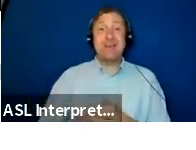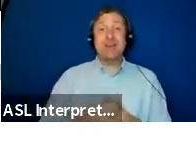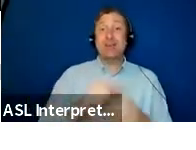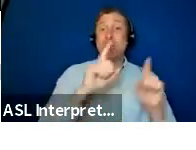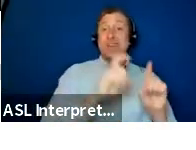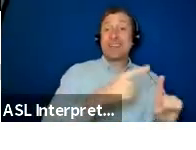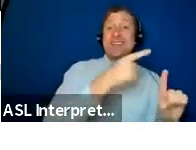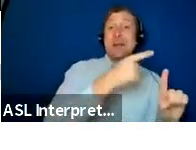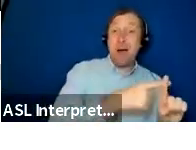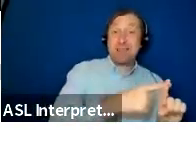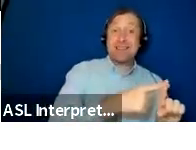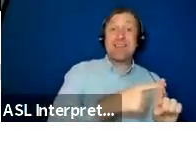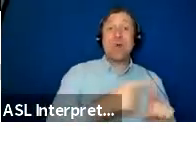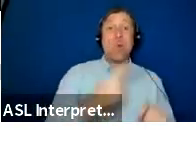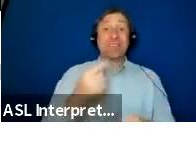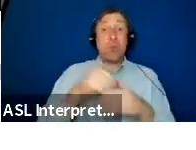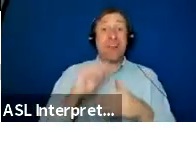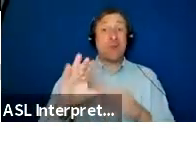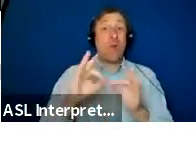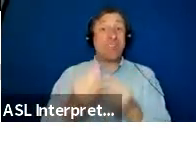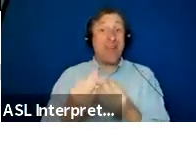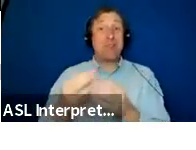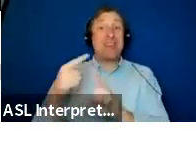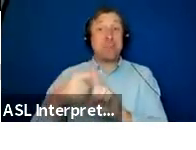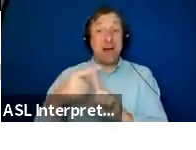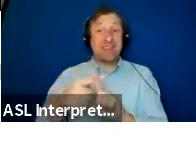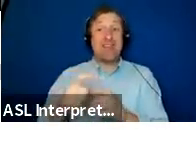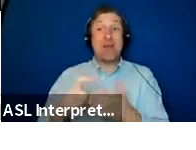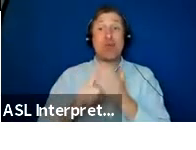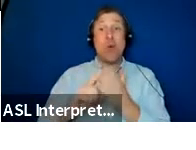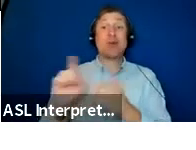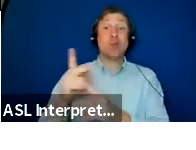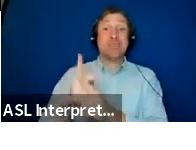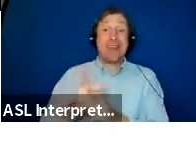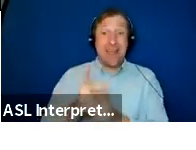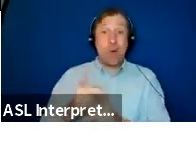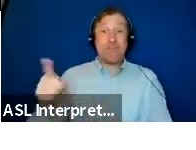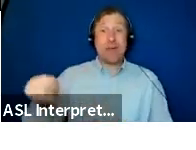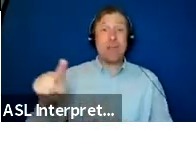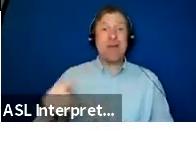Another is if someone in your immediate family is in that situation and requires your care. And there's a four other scenarios